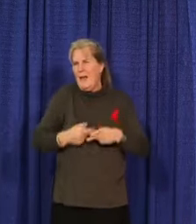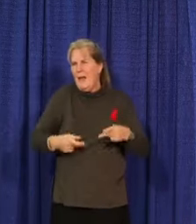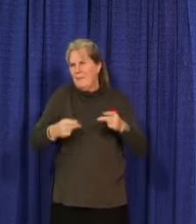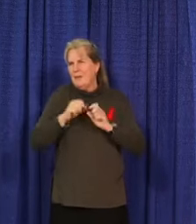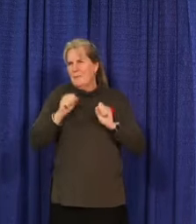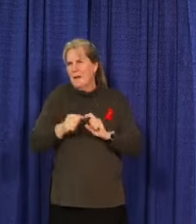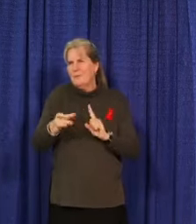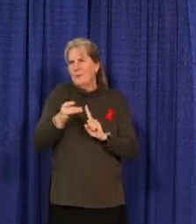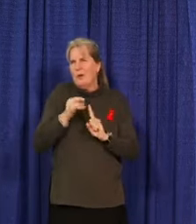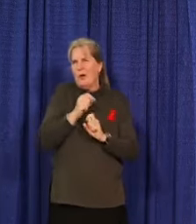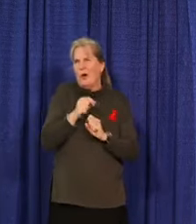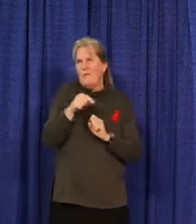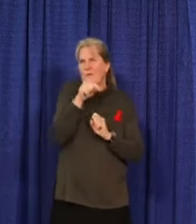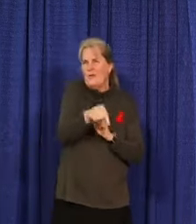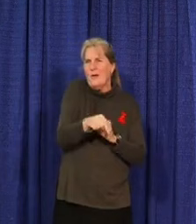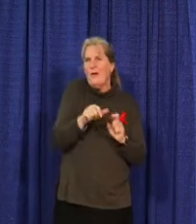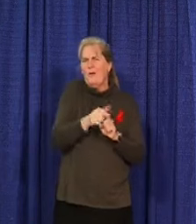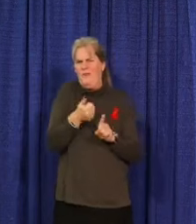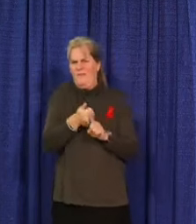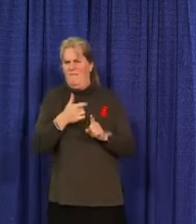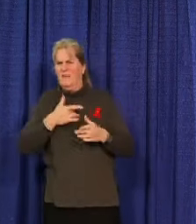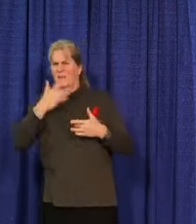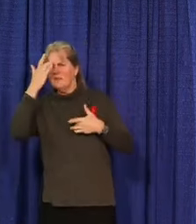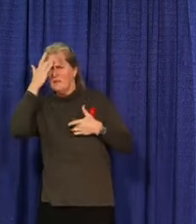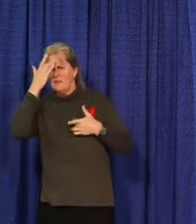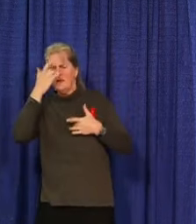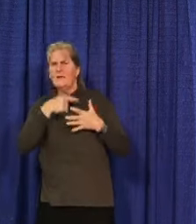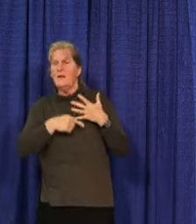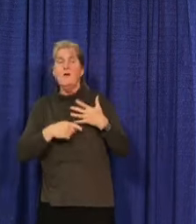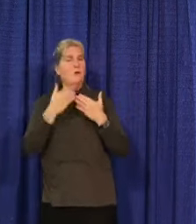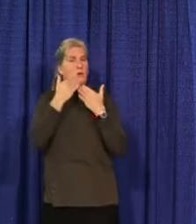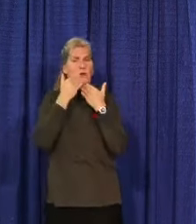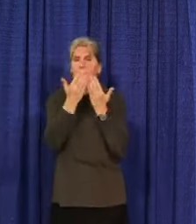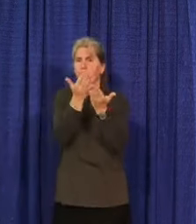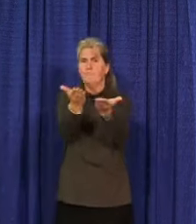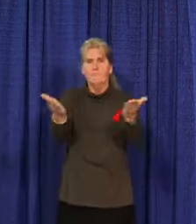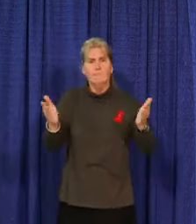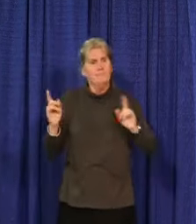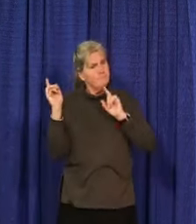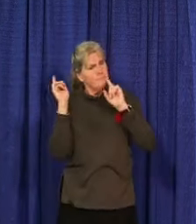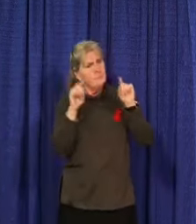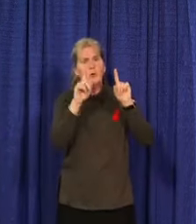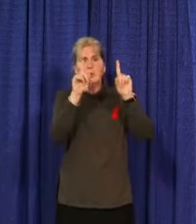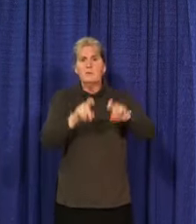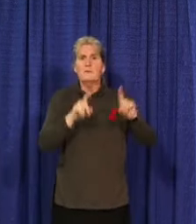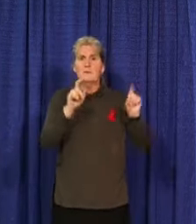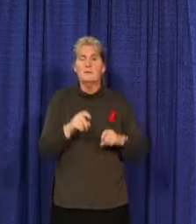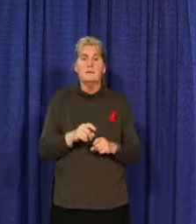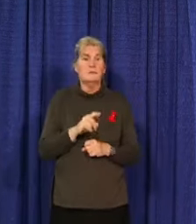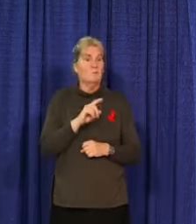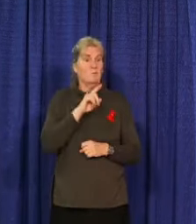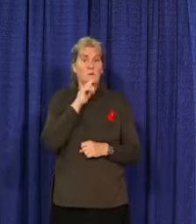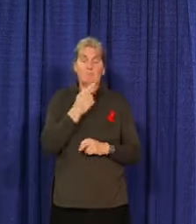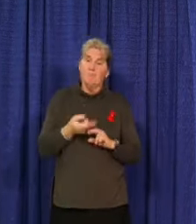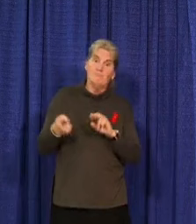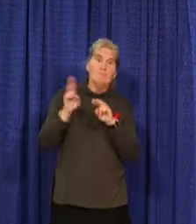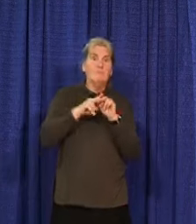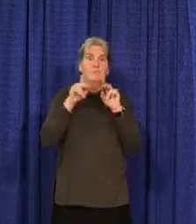we named as exposure sites, or simply had symptoms. This is what we want to see. We have had a real surge in